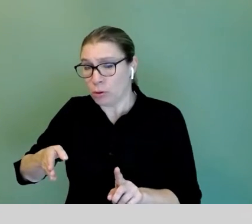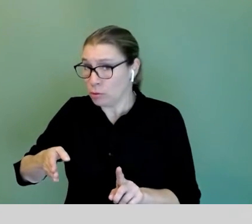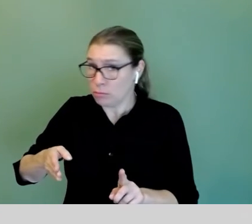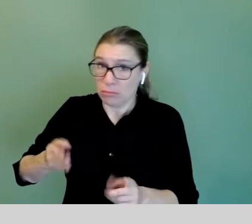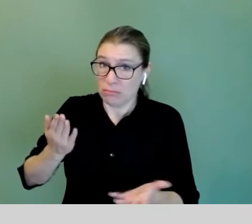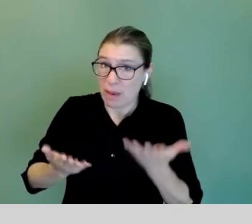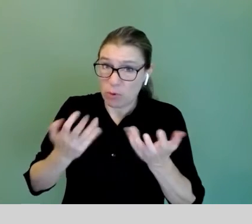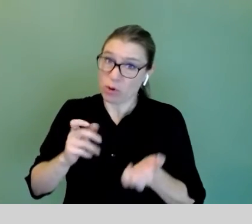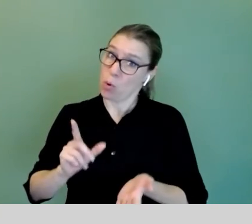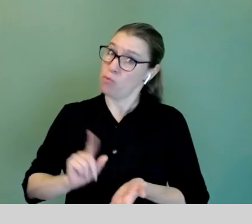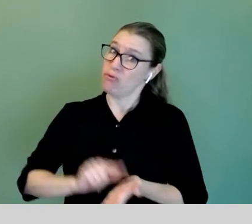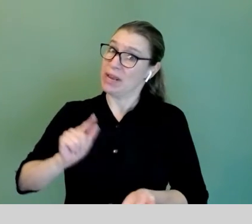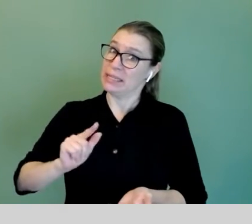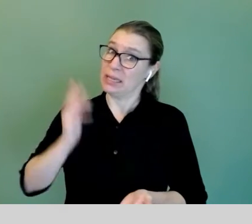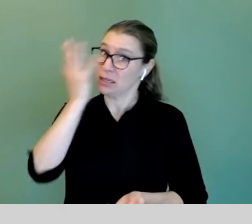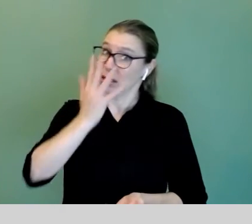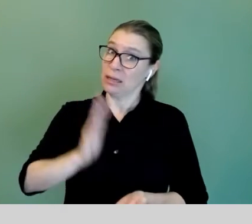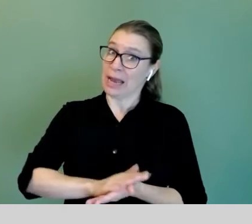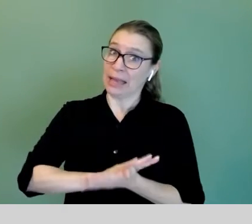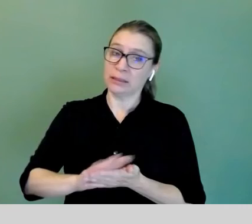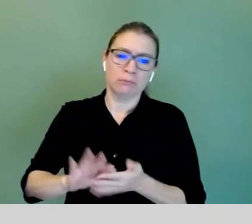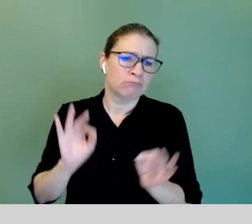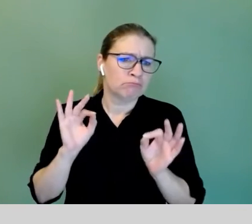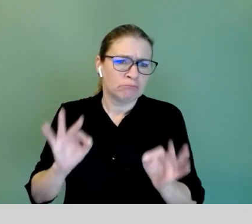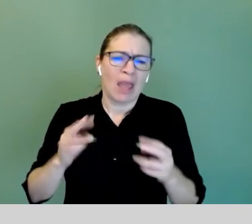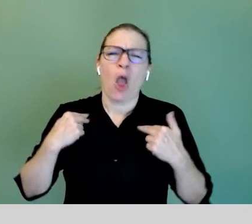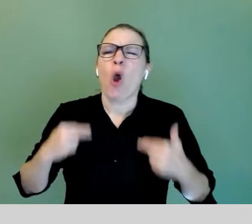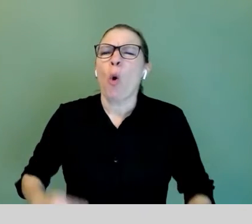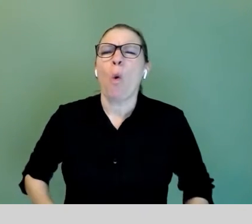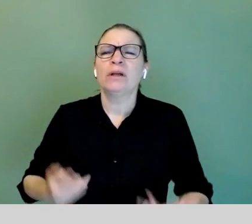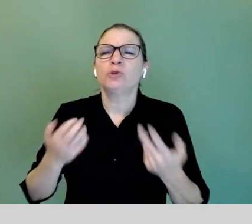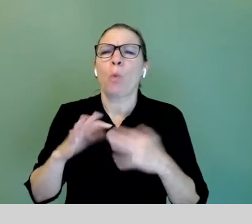Maybe because you wanted to print it nicely? That's perfectly fine because humans